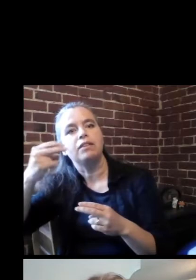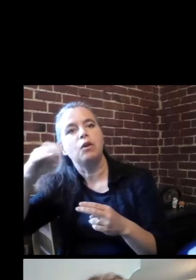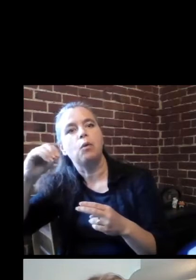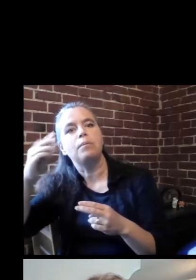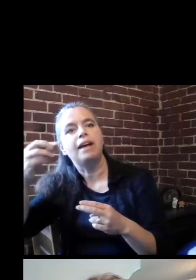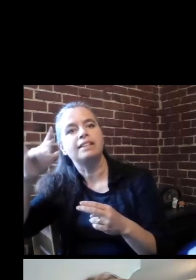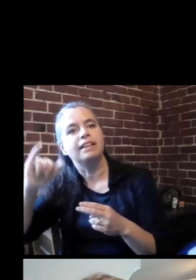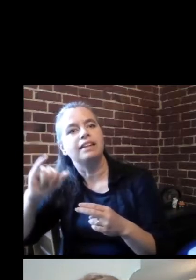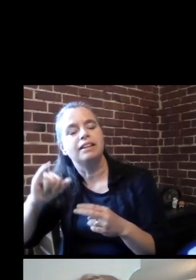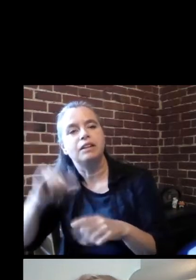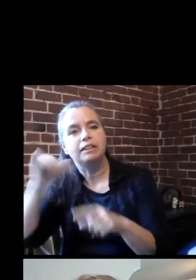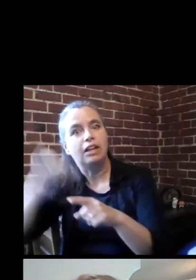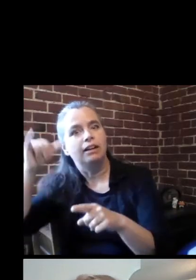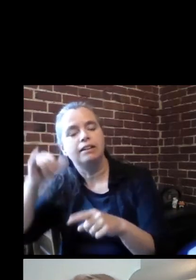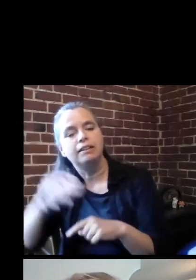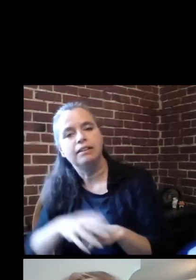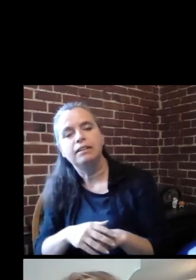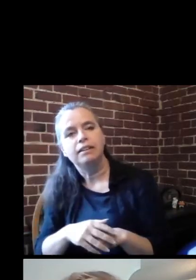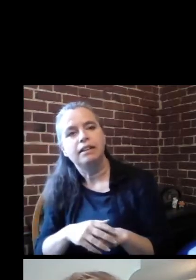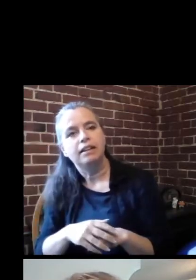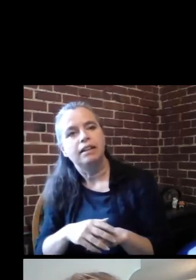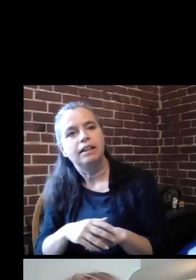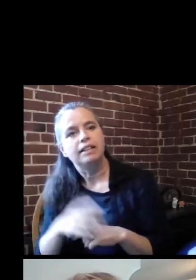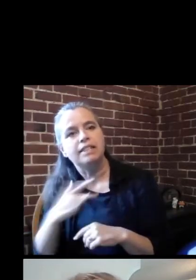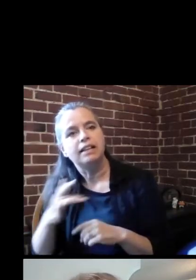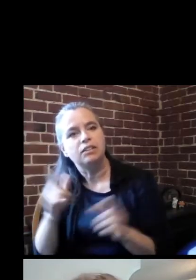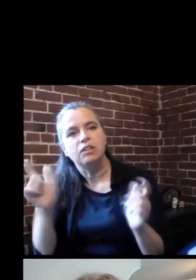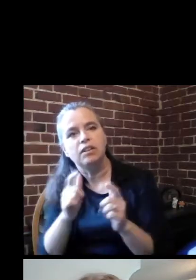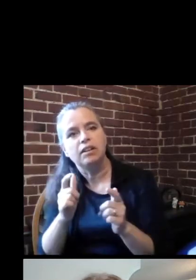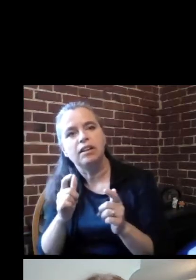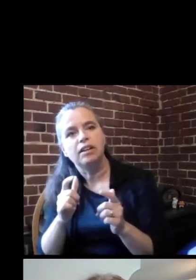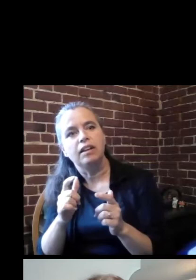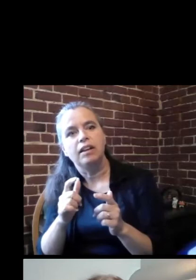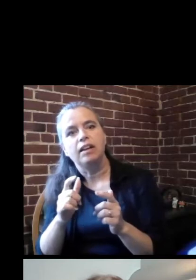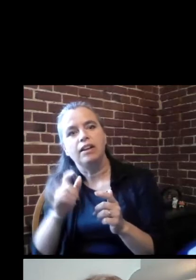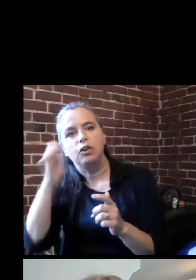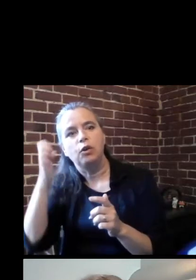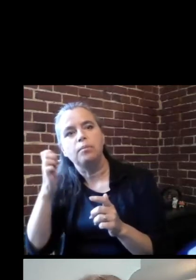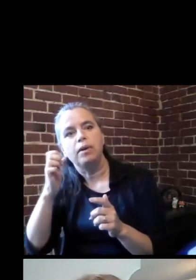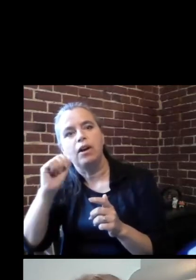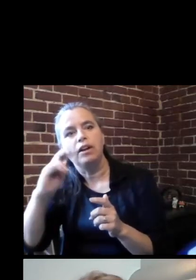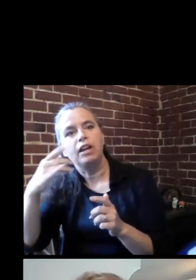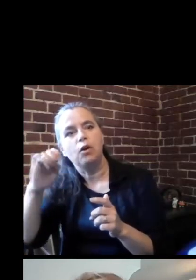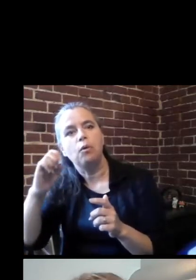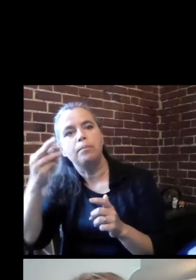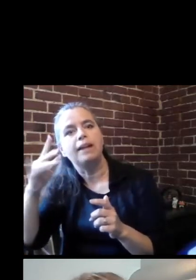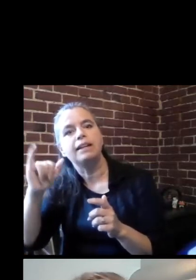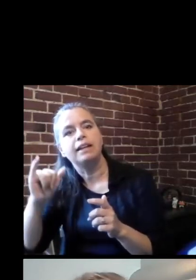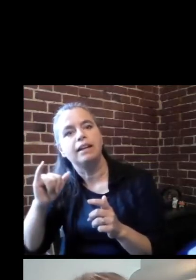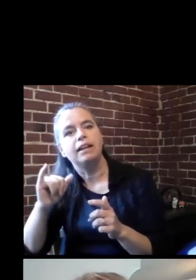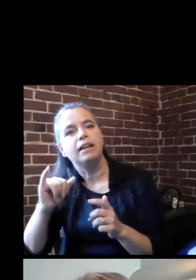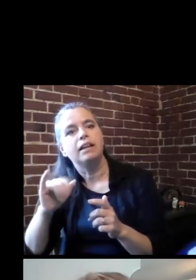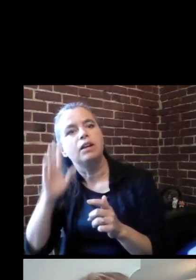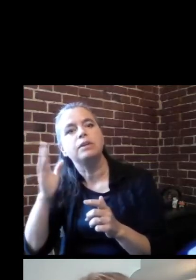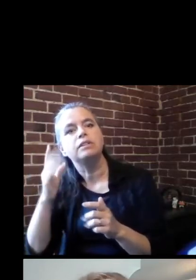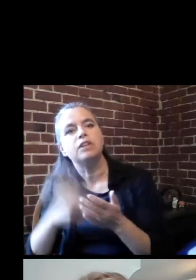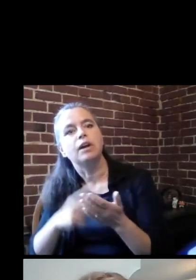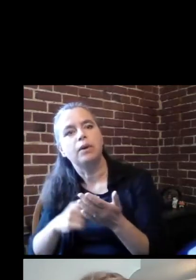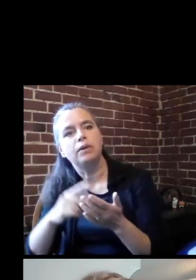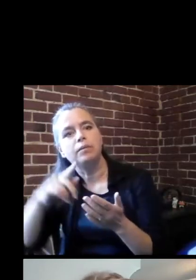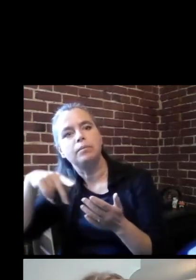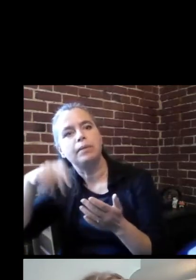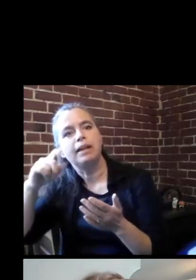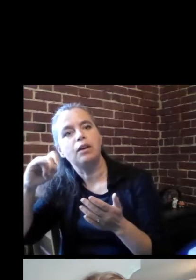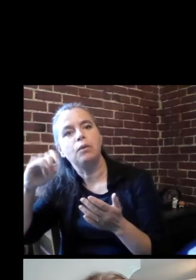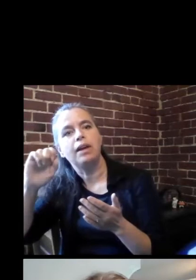And in Europe they shorten it and call it archaeobotany. But we will talk about the work of paleoethnobotanists working in the midwest.